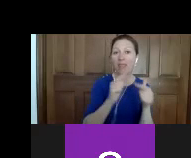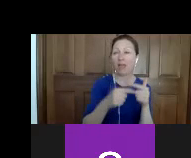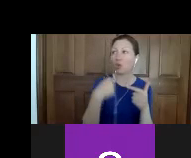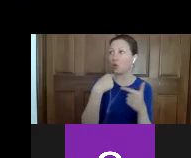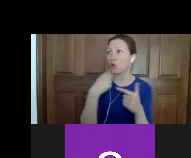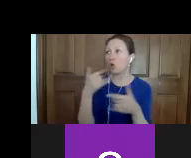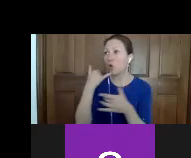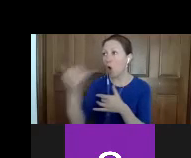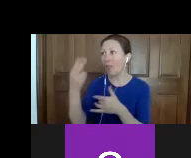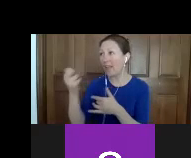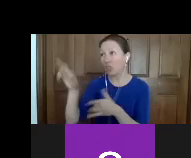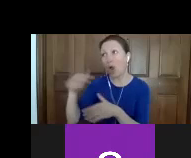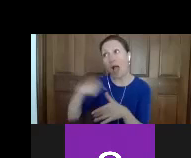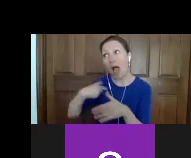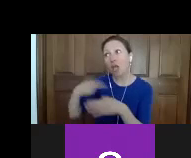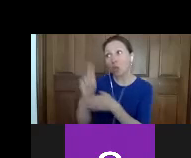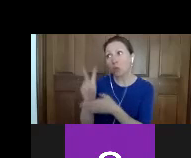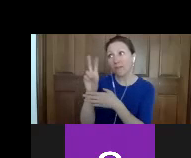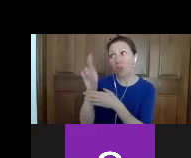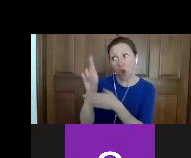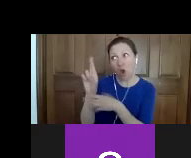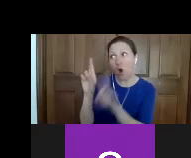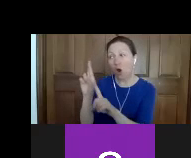if someone is going to call me, please make sure they're aware of that. Because we have